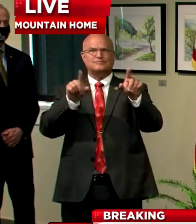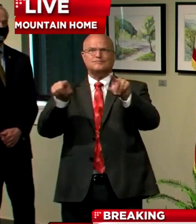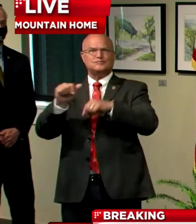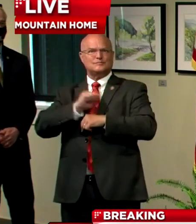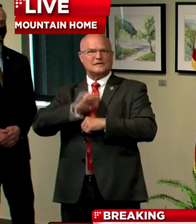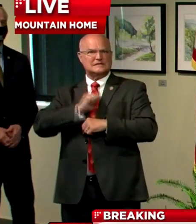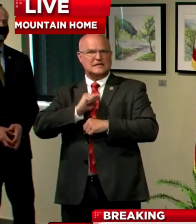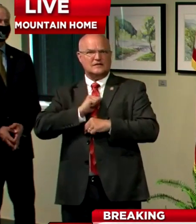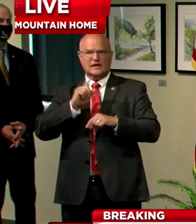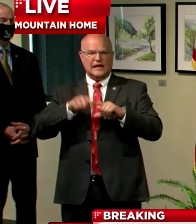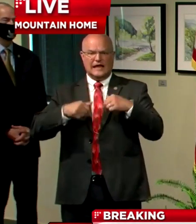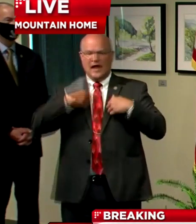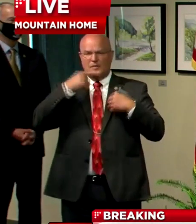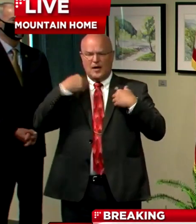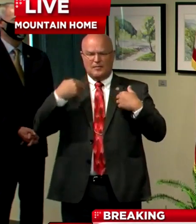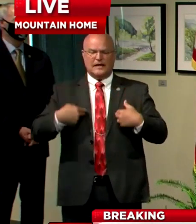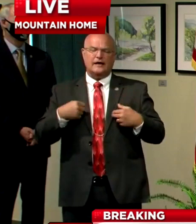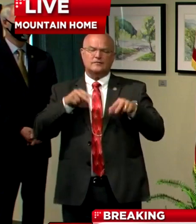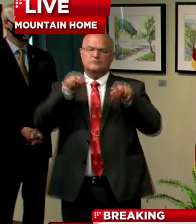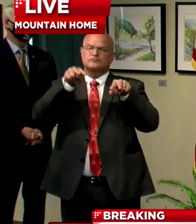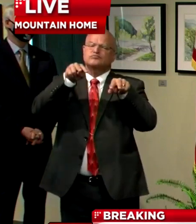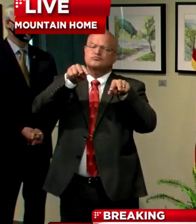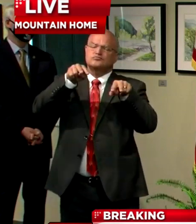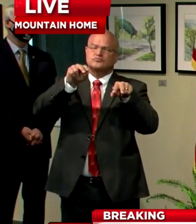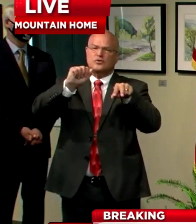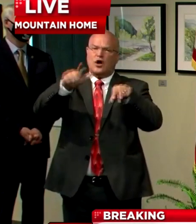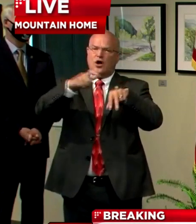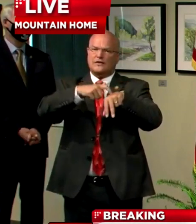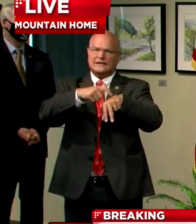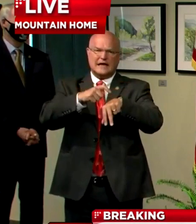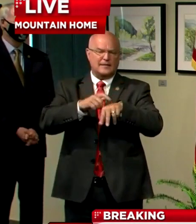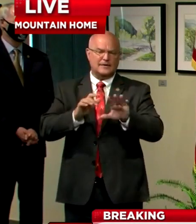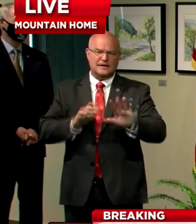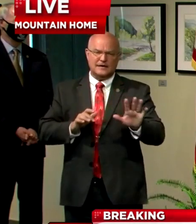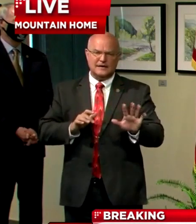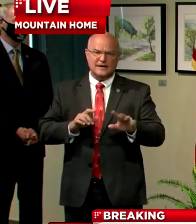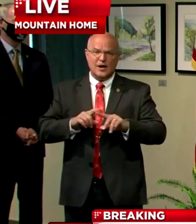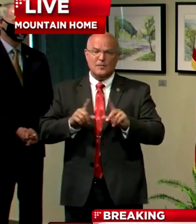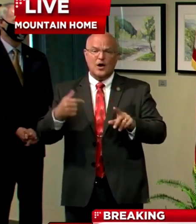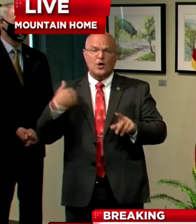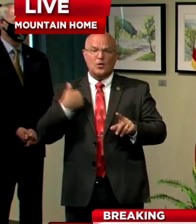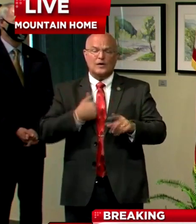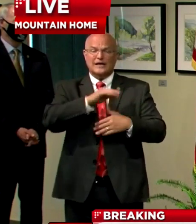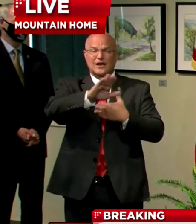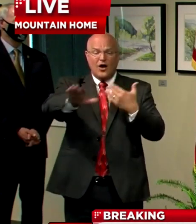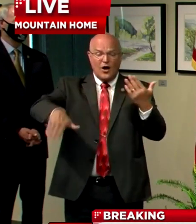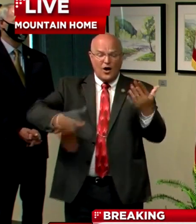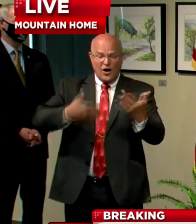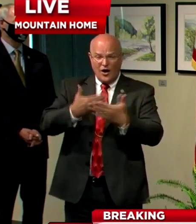MY QUESTION IS WHAT TO SAY TO THEM? I CAN'T BE EVERYPLACE AT ONE